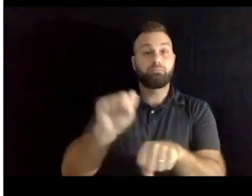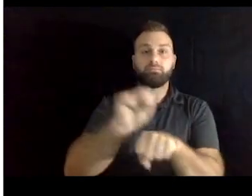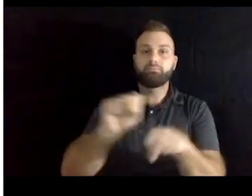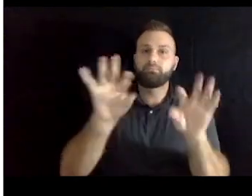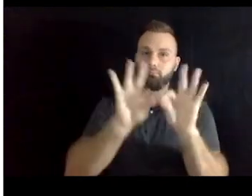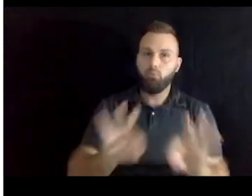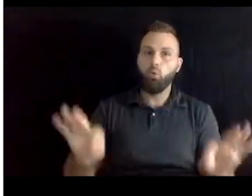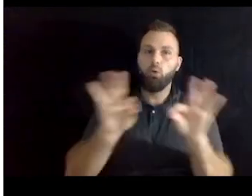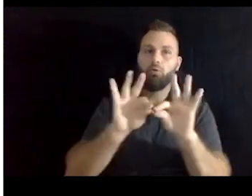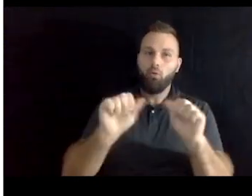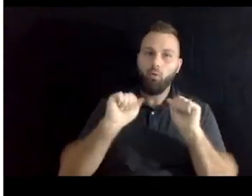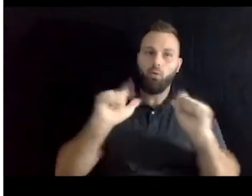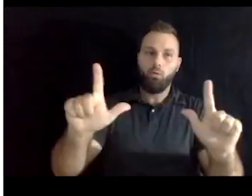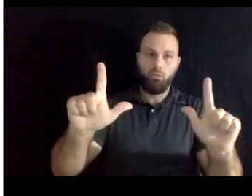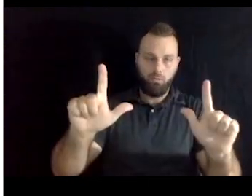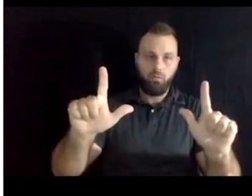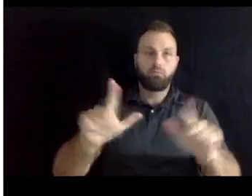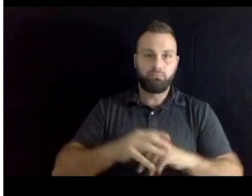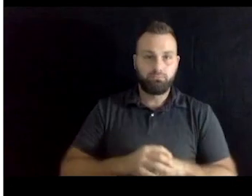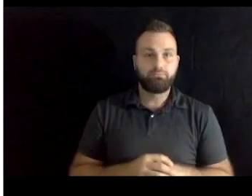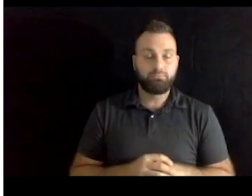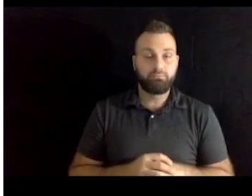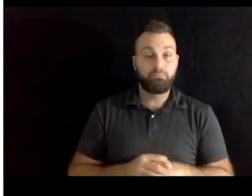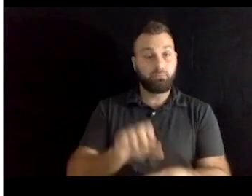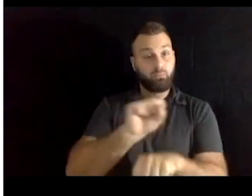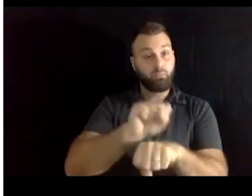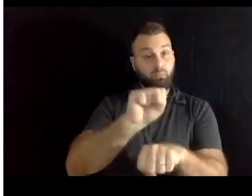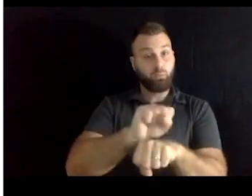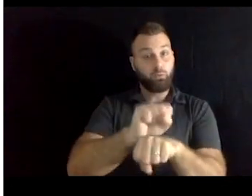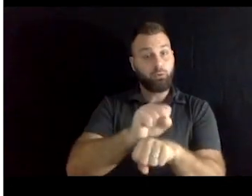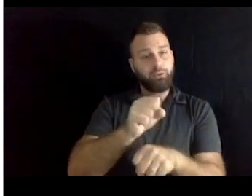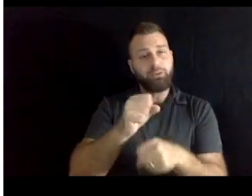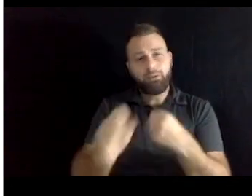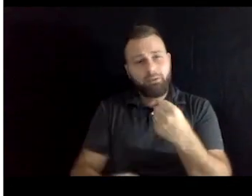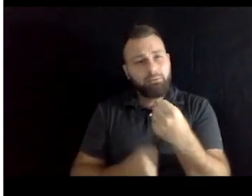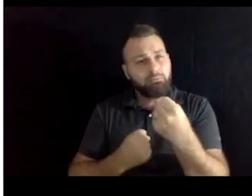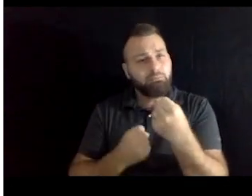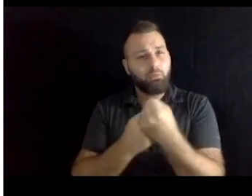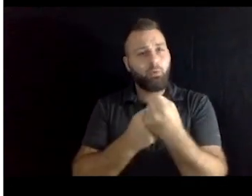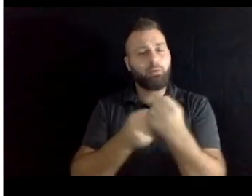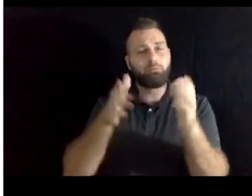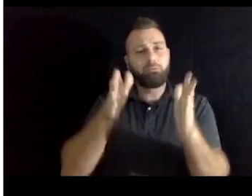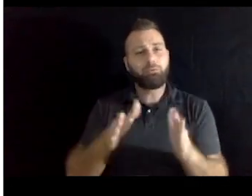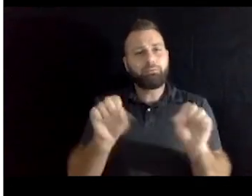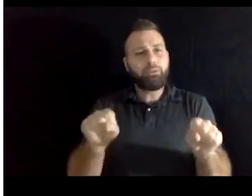Work is the Keystone to economic self sufficiency. It provides income and whether that